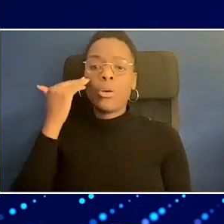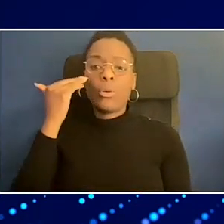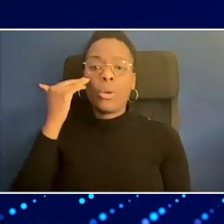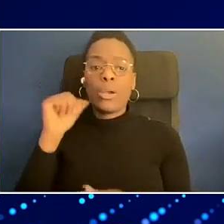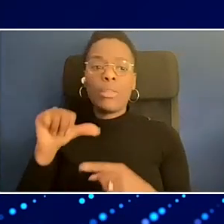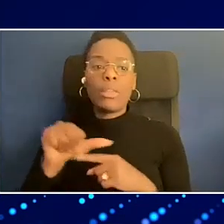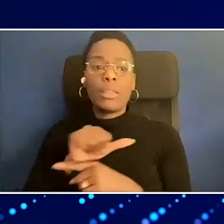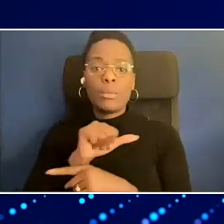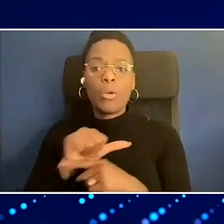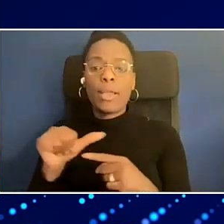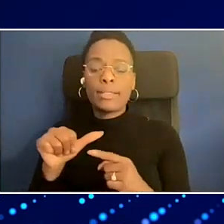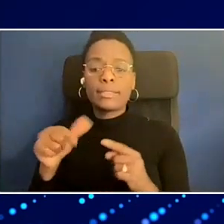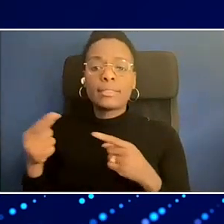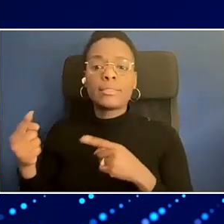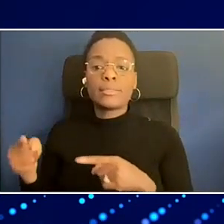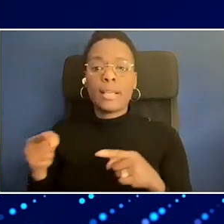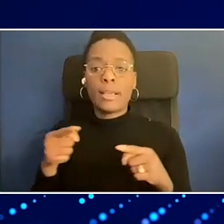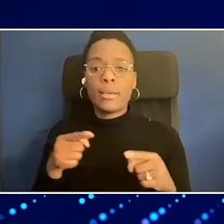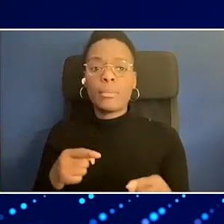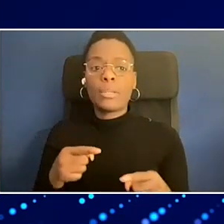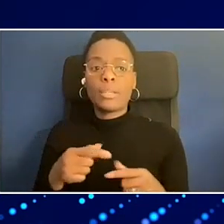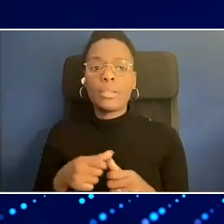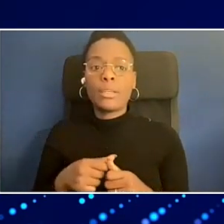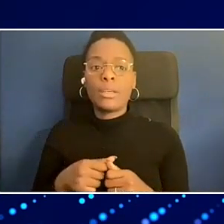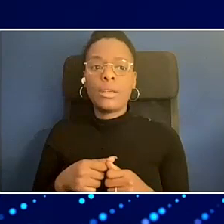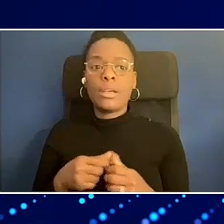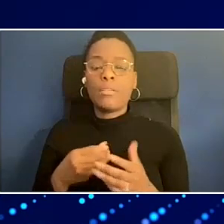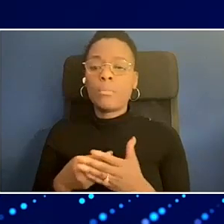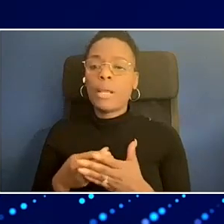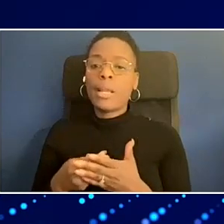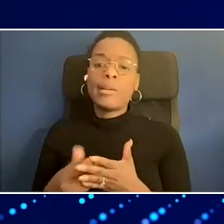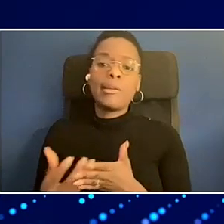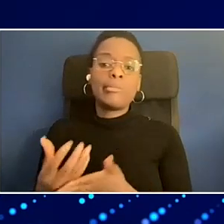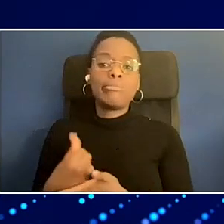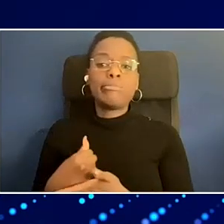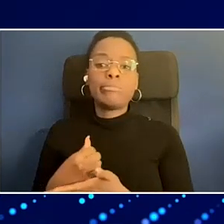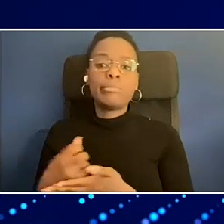exists of sweeping, you know, sweeping dollars back to the institution.